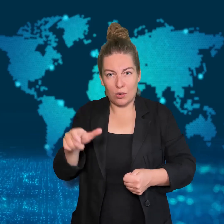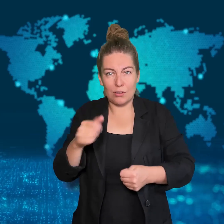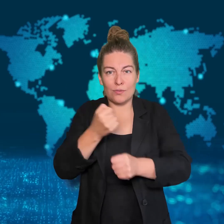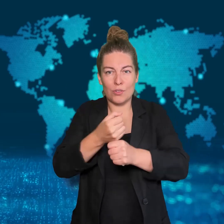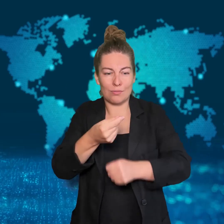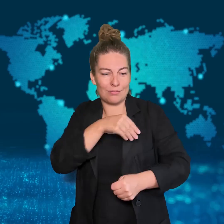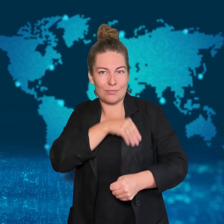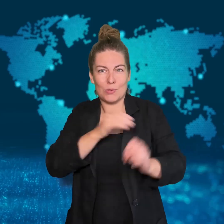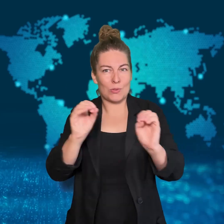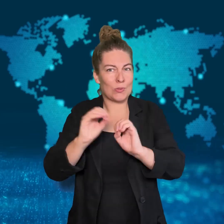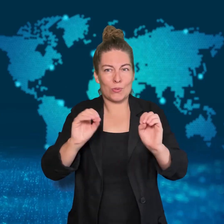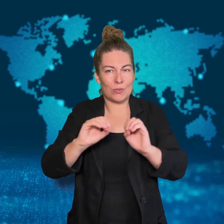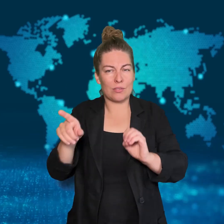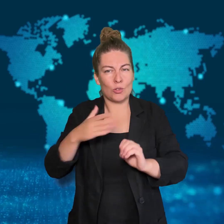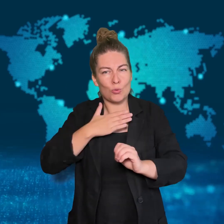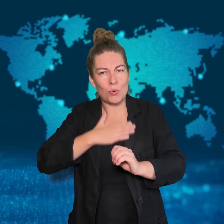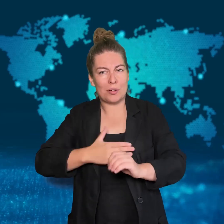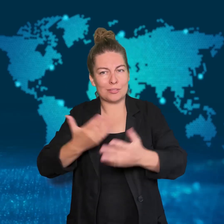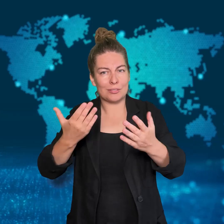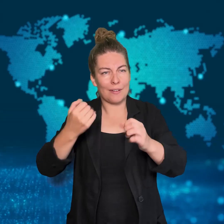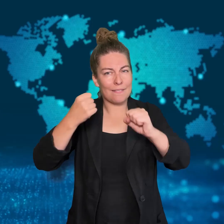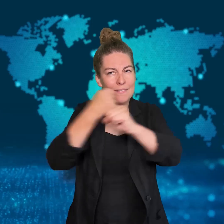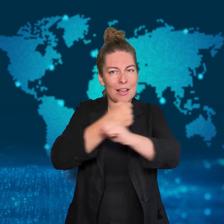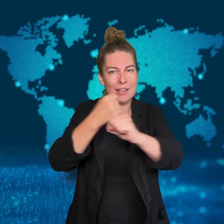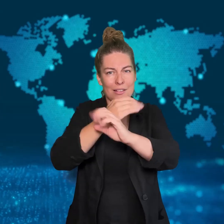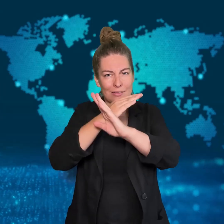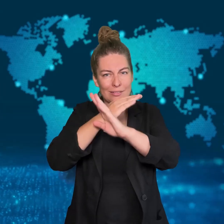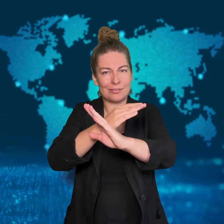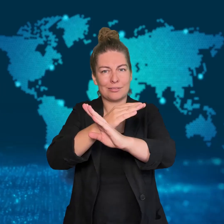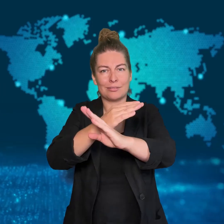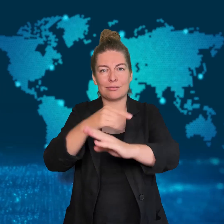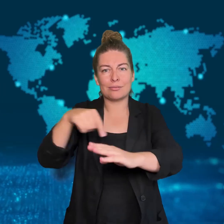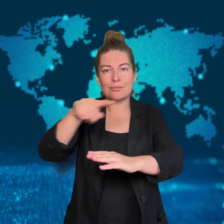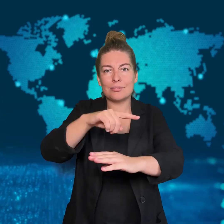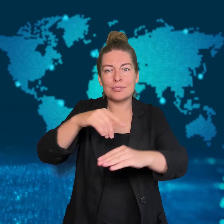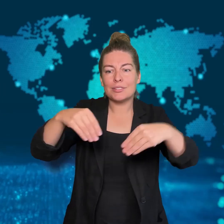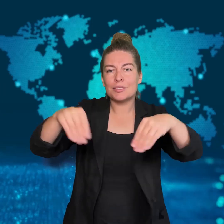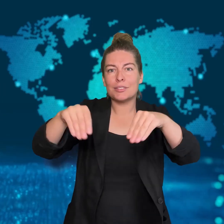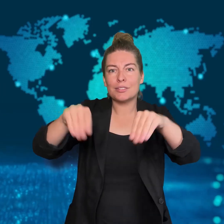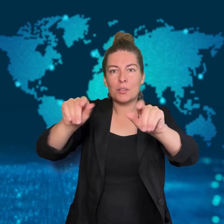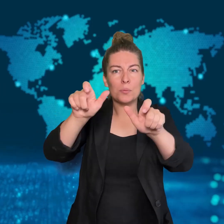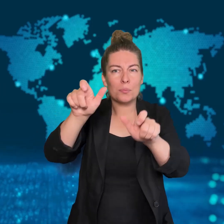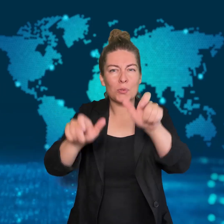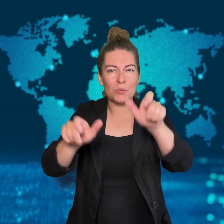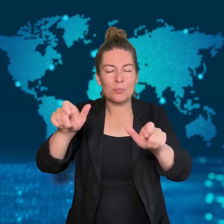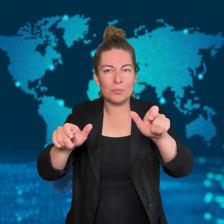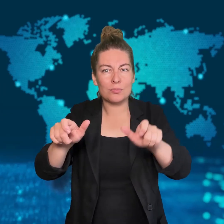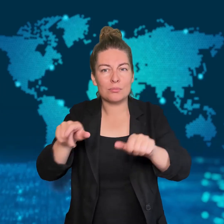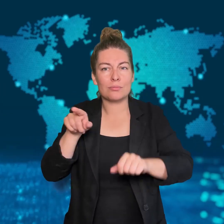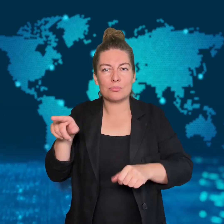News about the ring associated with the Xiangyang Jianqiao hospital came from